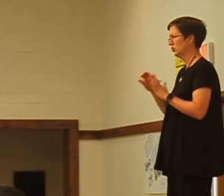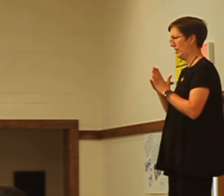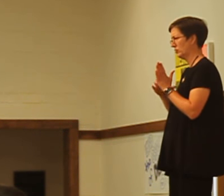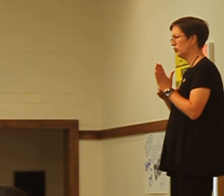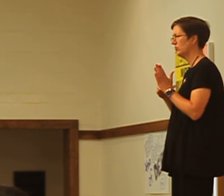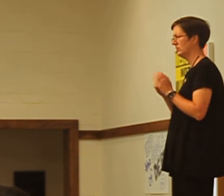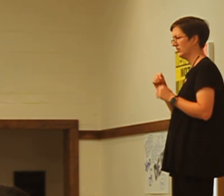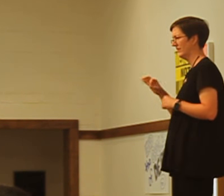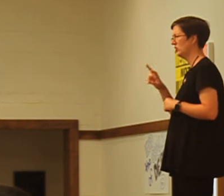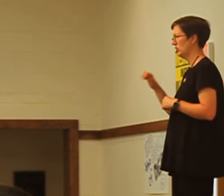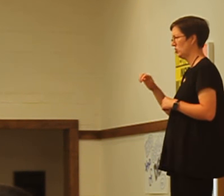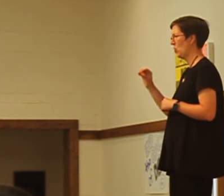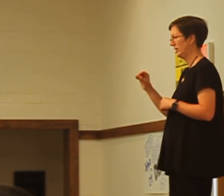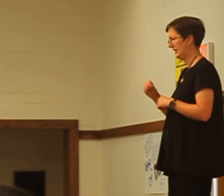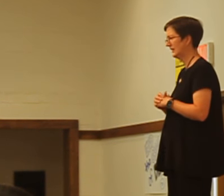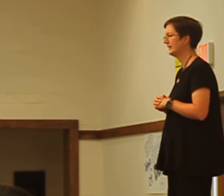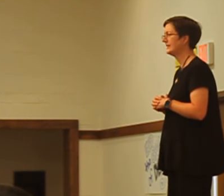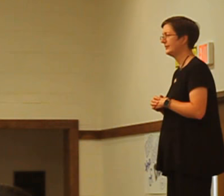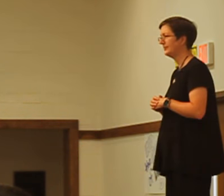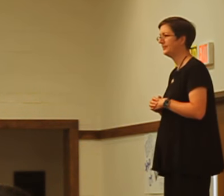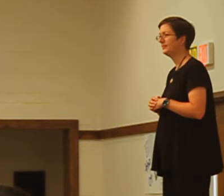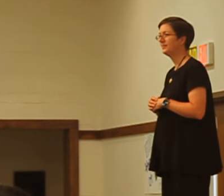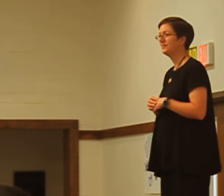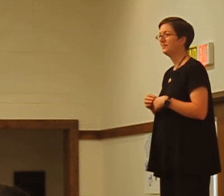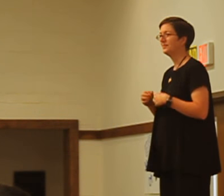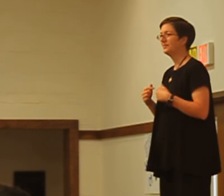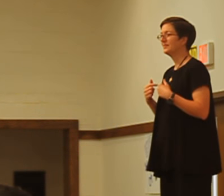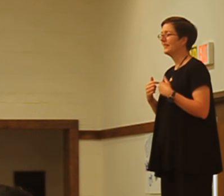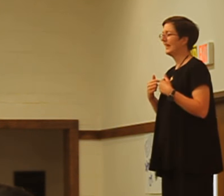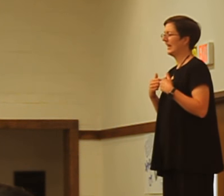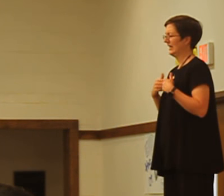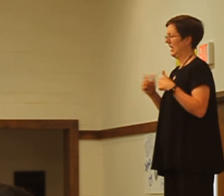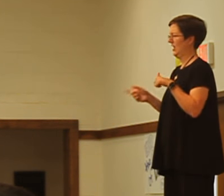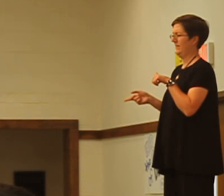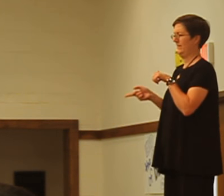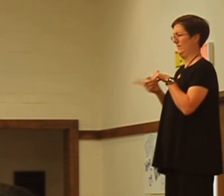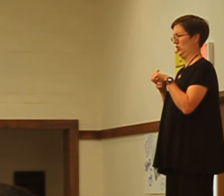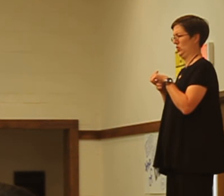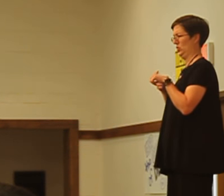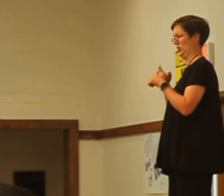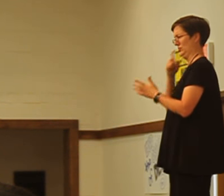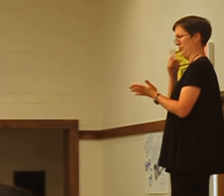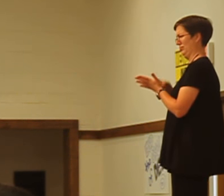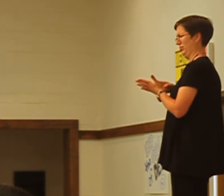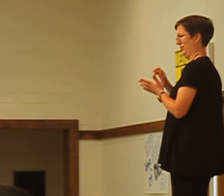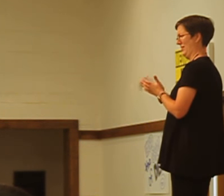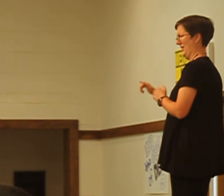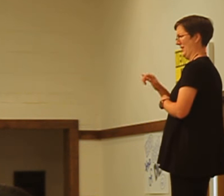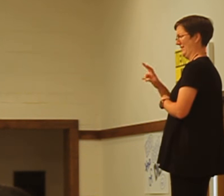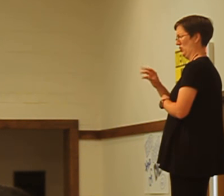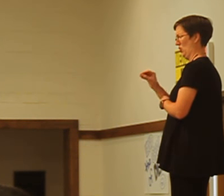of Virginia Organizing. I came in contact with this organization through a member of my church.